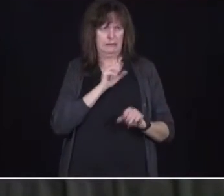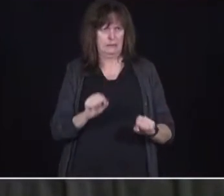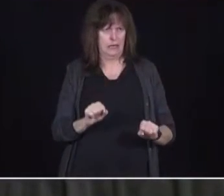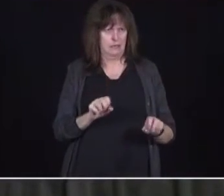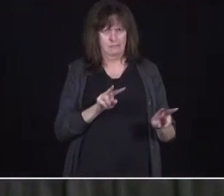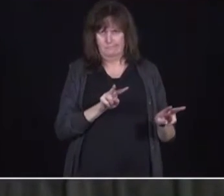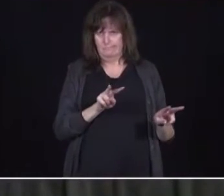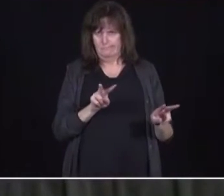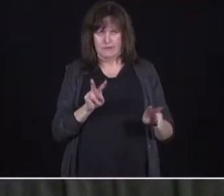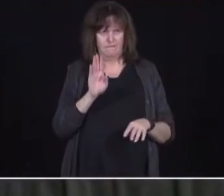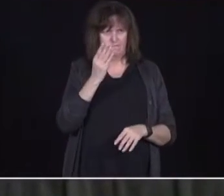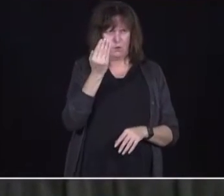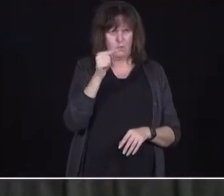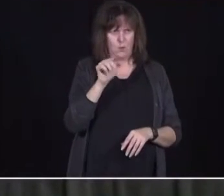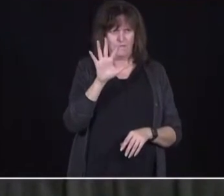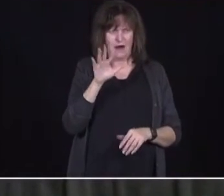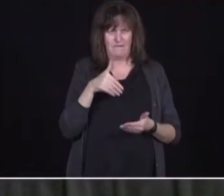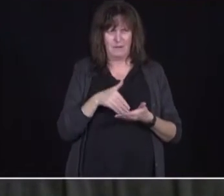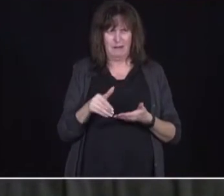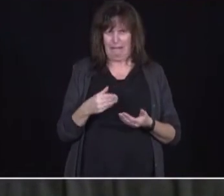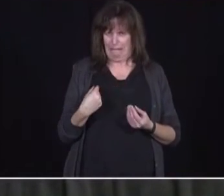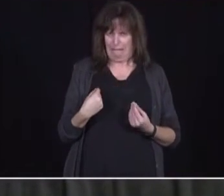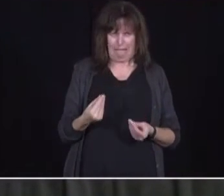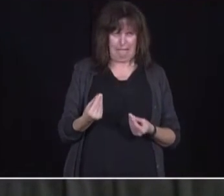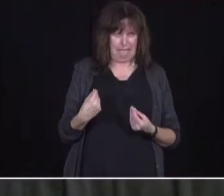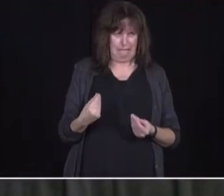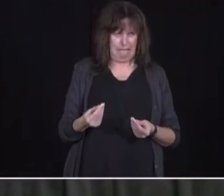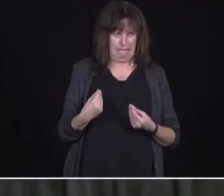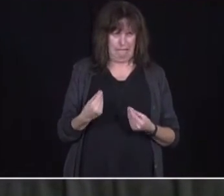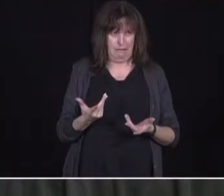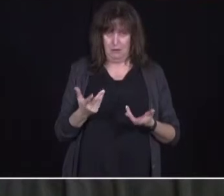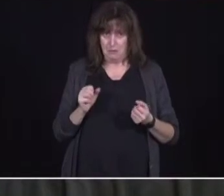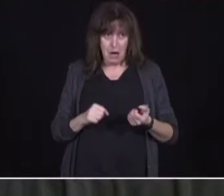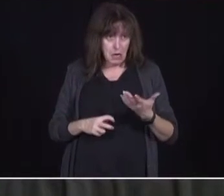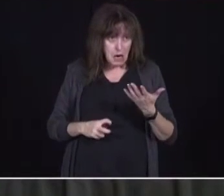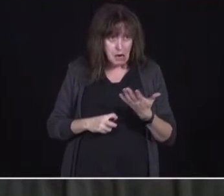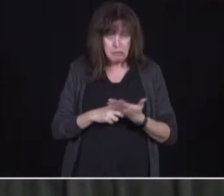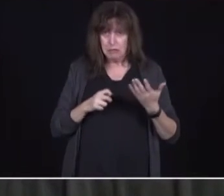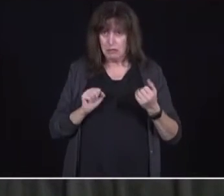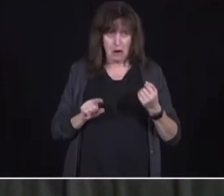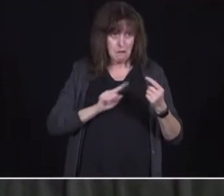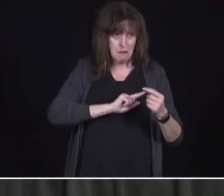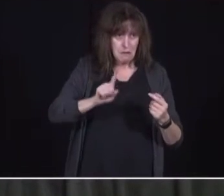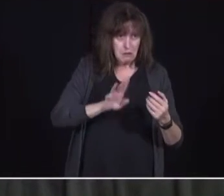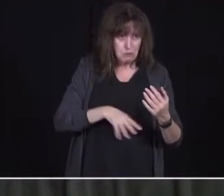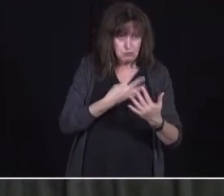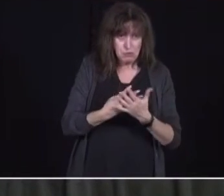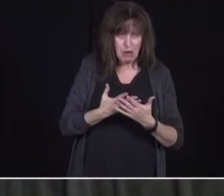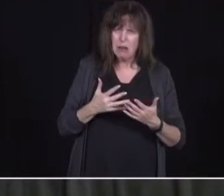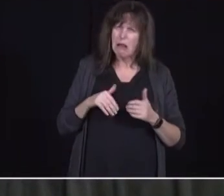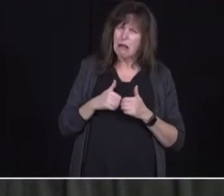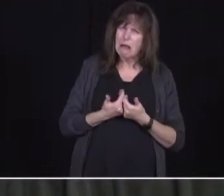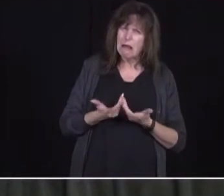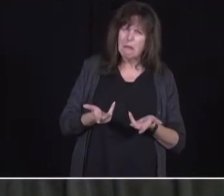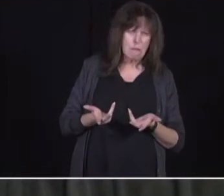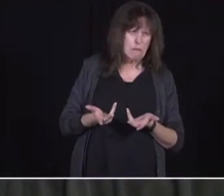Followup. Thank you. My followup is to the Premier. Premier talking about the enforcement of the stay at home order.